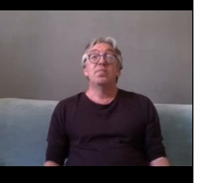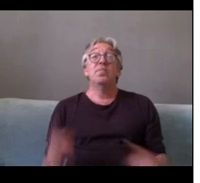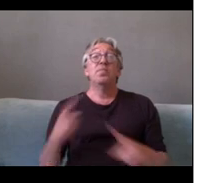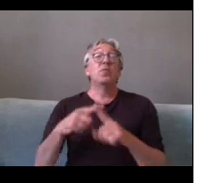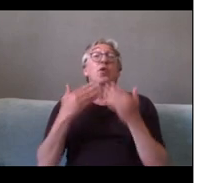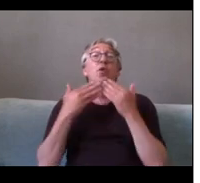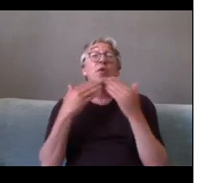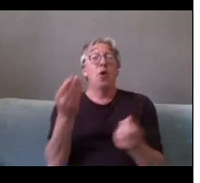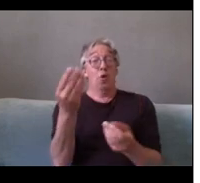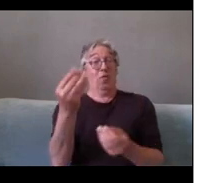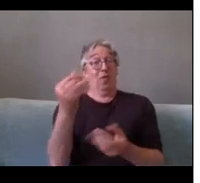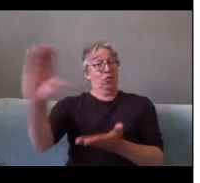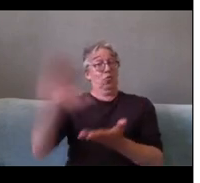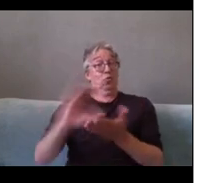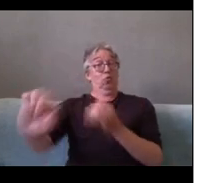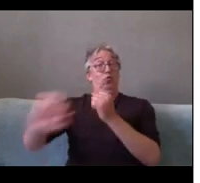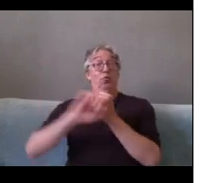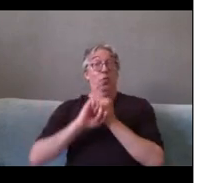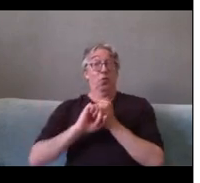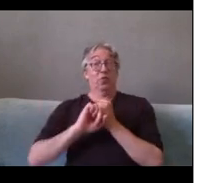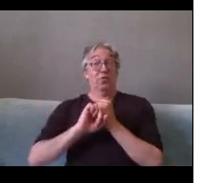And all participants in this webinar. Be blessed.